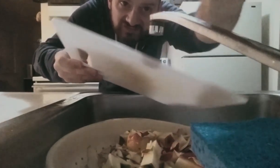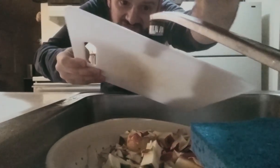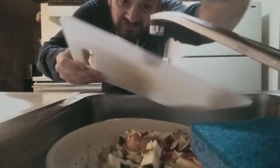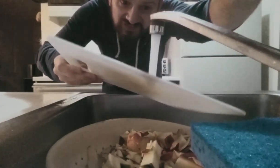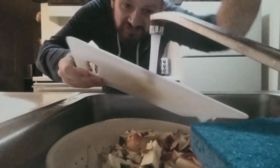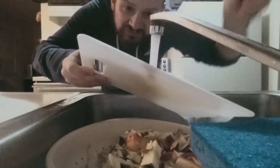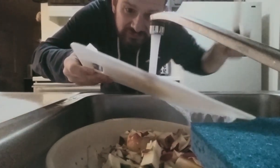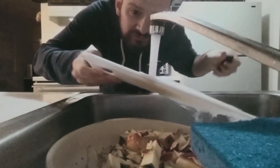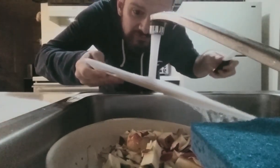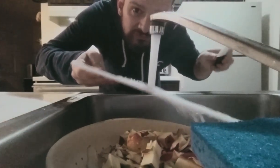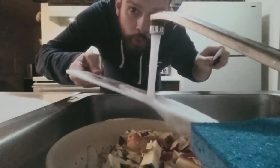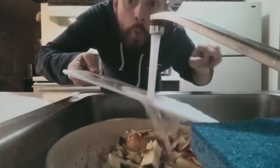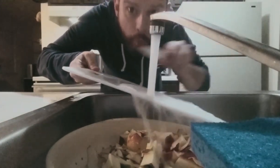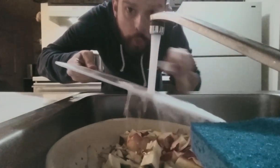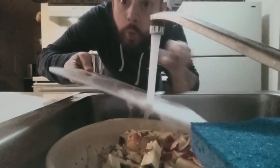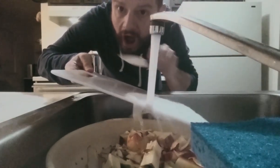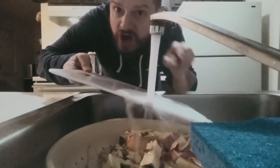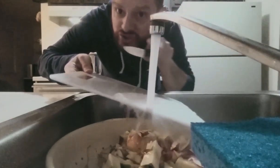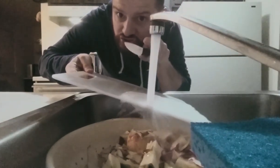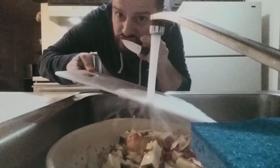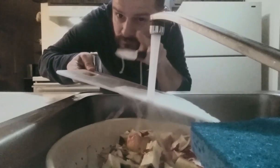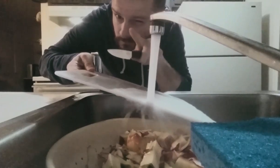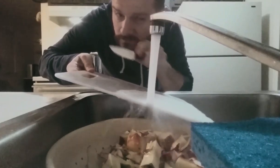[WATER RUNNING] Wash this.